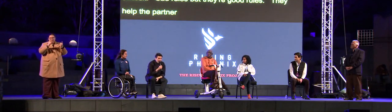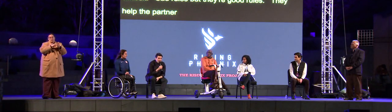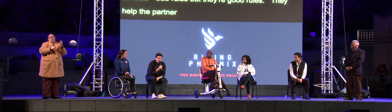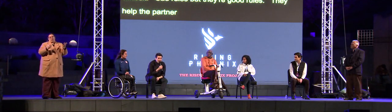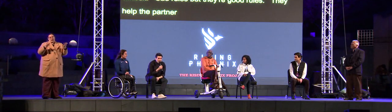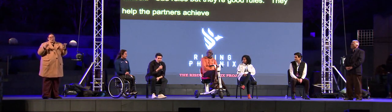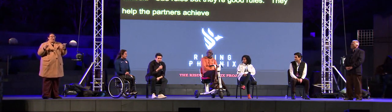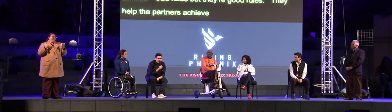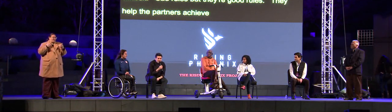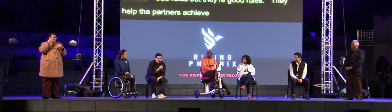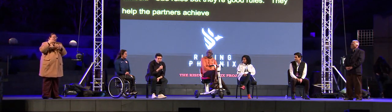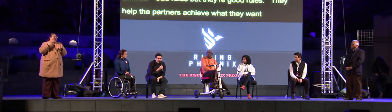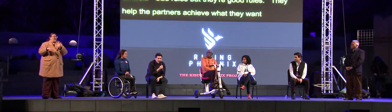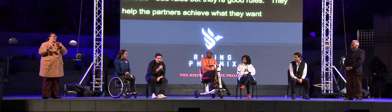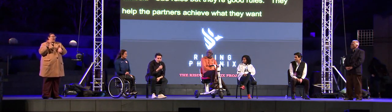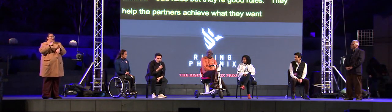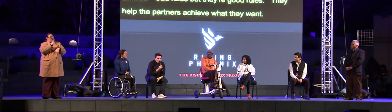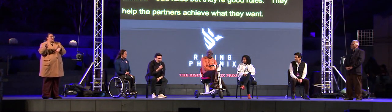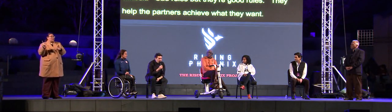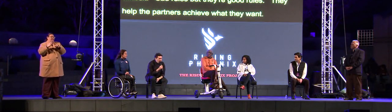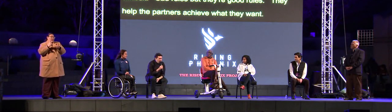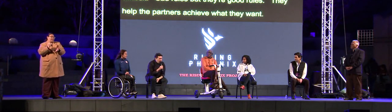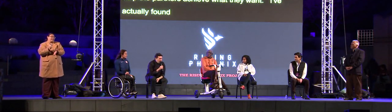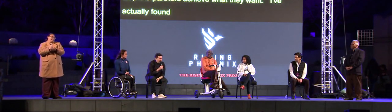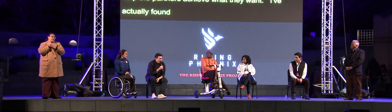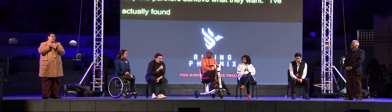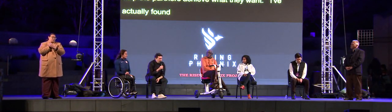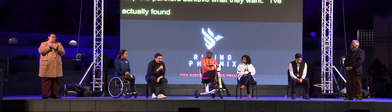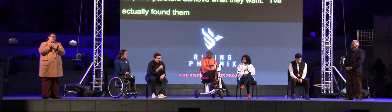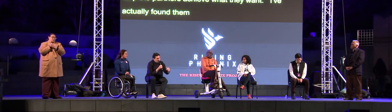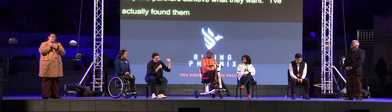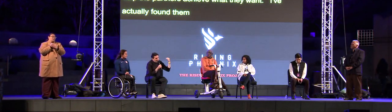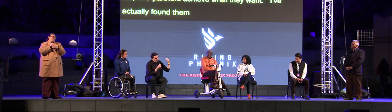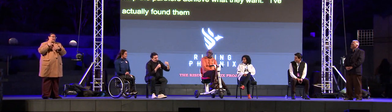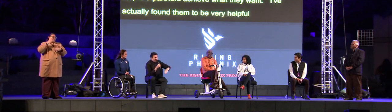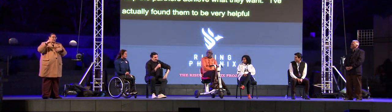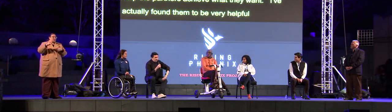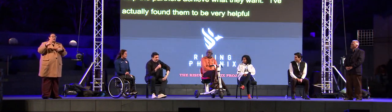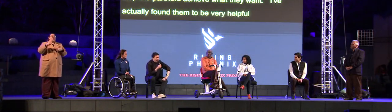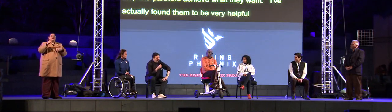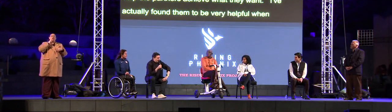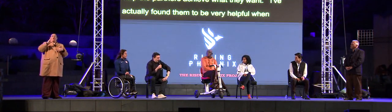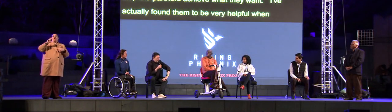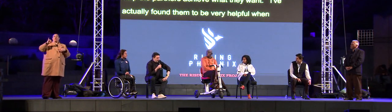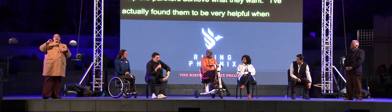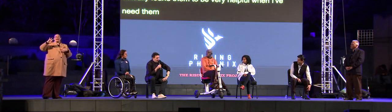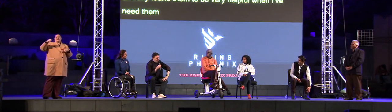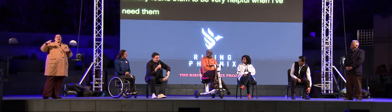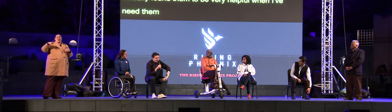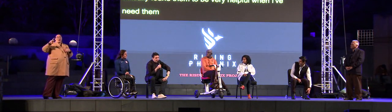So I've actually found them to be very, very helpful, when I've needed to be. In terms of Rising Phoenix, to be fair to the IPC,